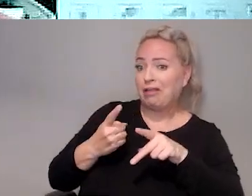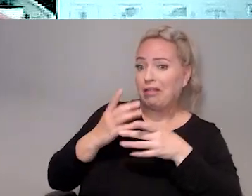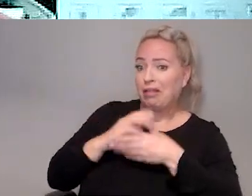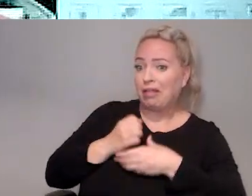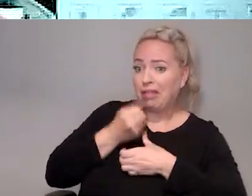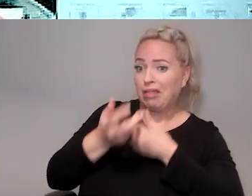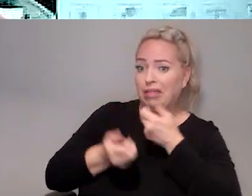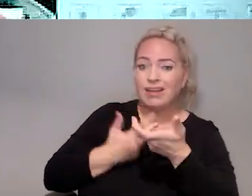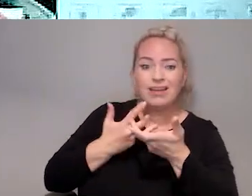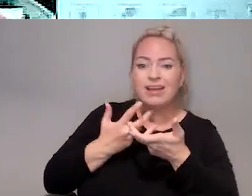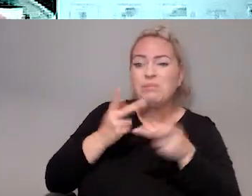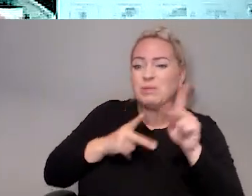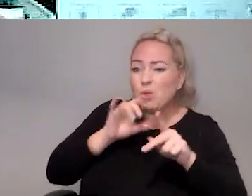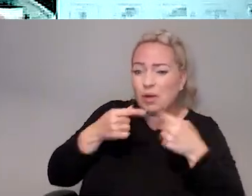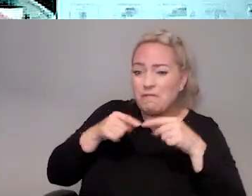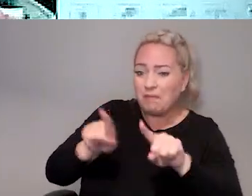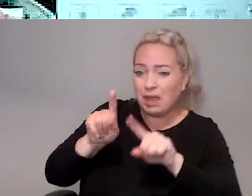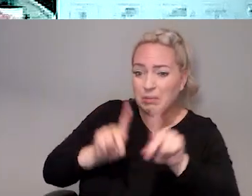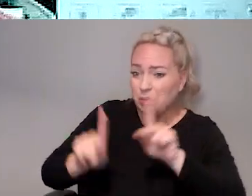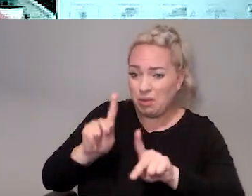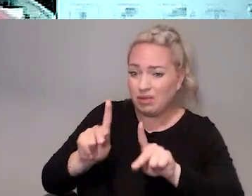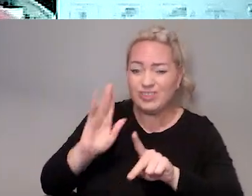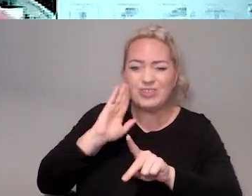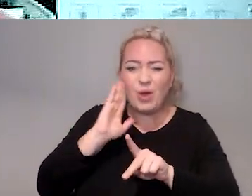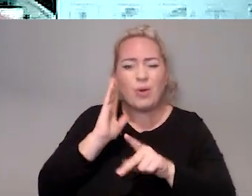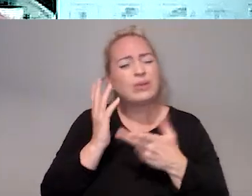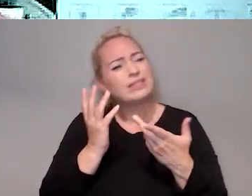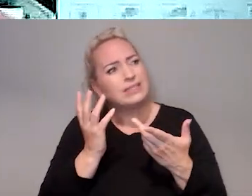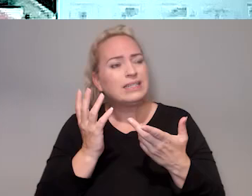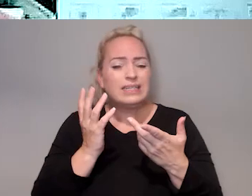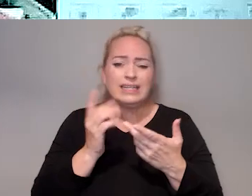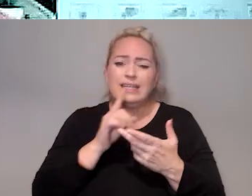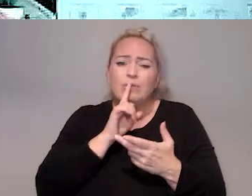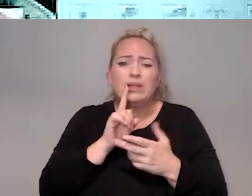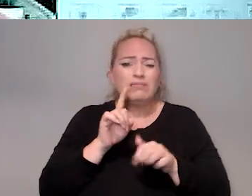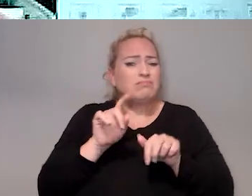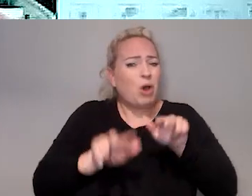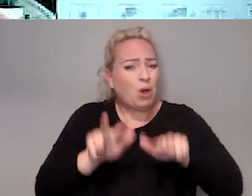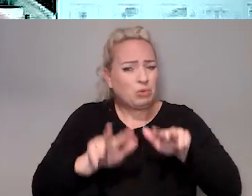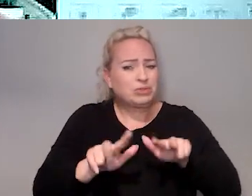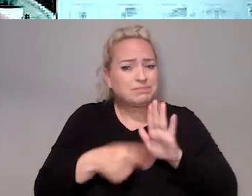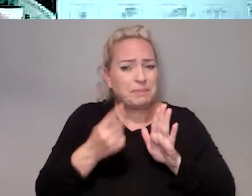people don't want to offend people you know and so it gets it can get really awkward but I think